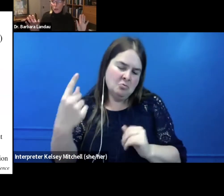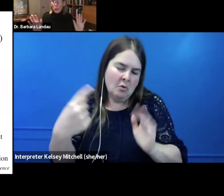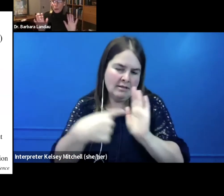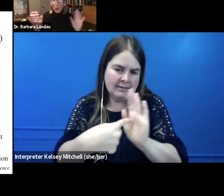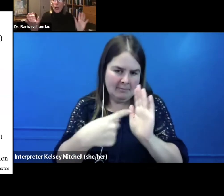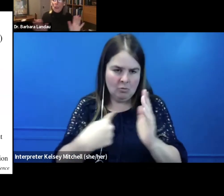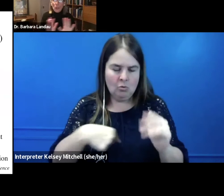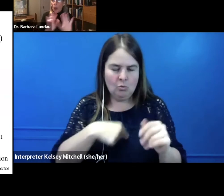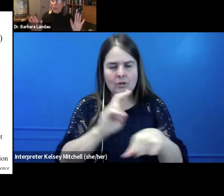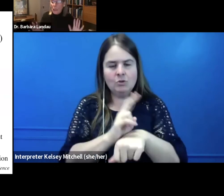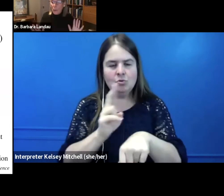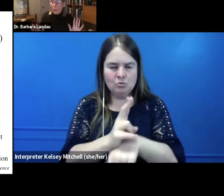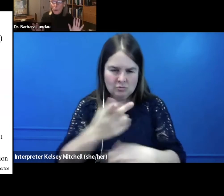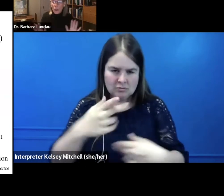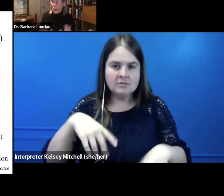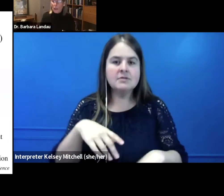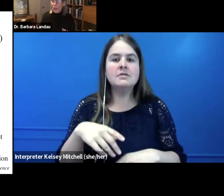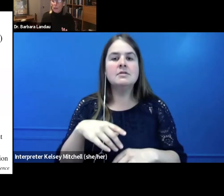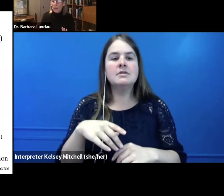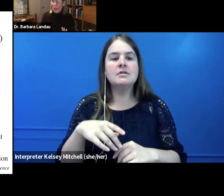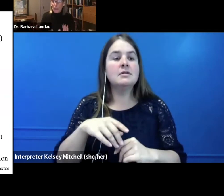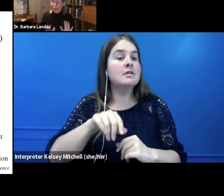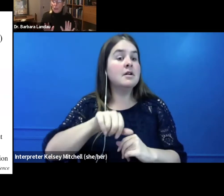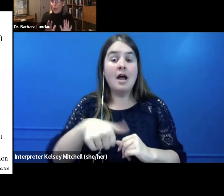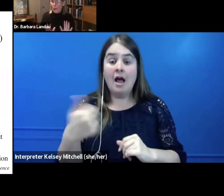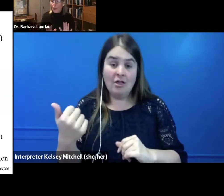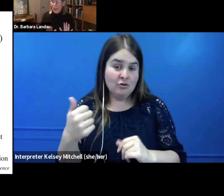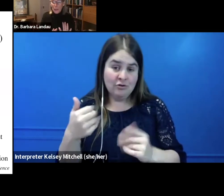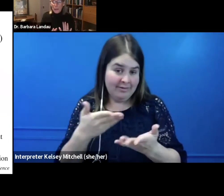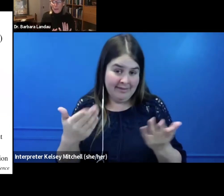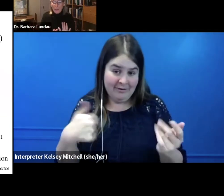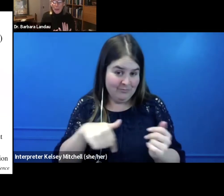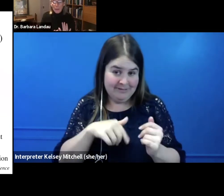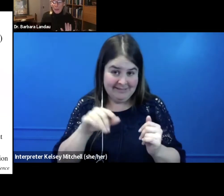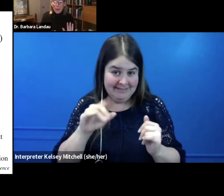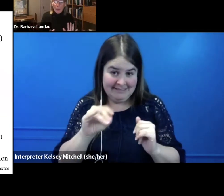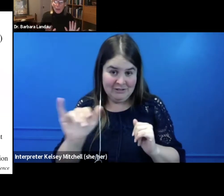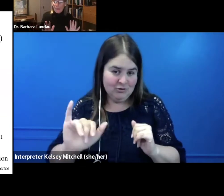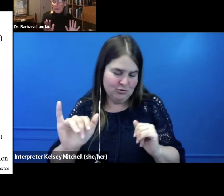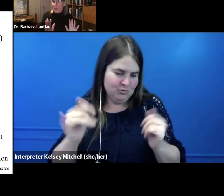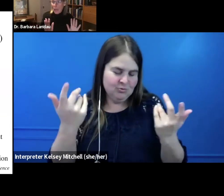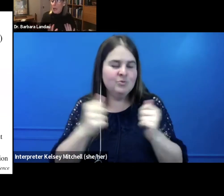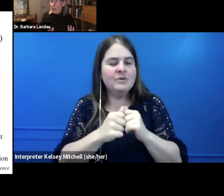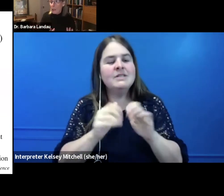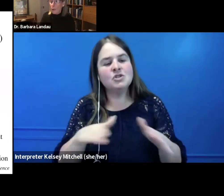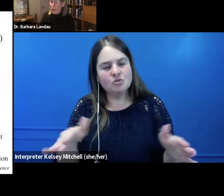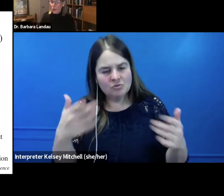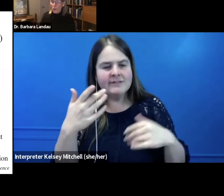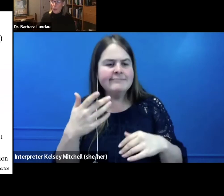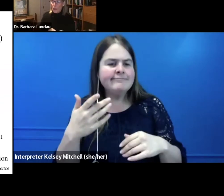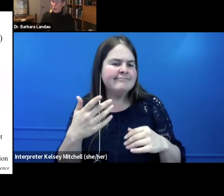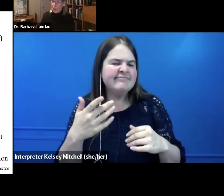you'll know it's totally simple you just ask the baby the child who's you know um